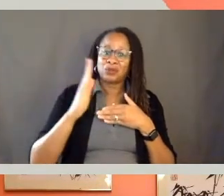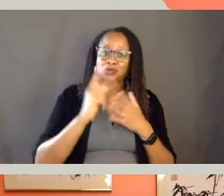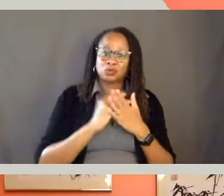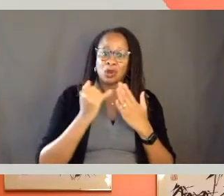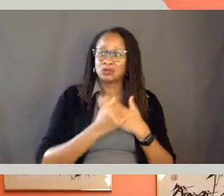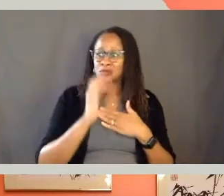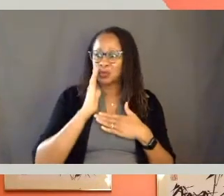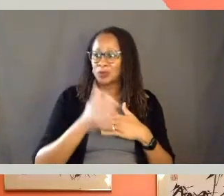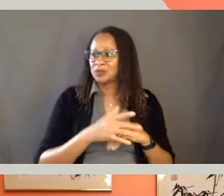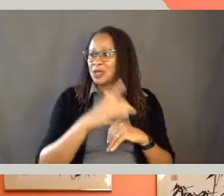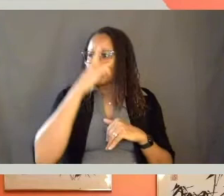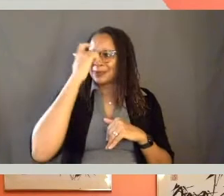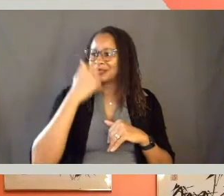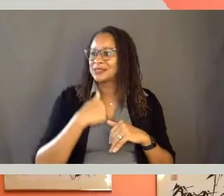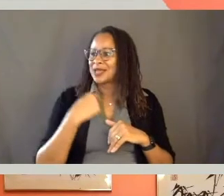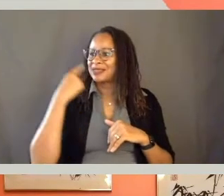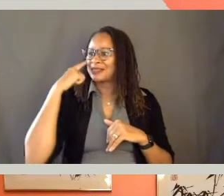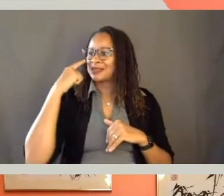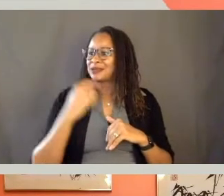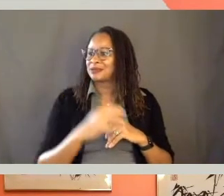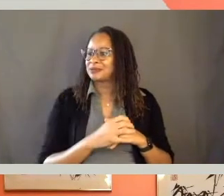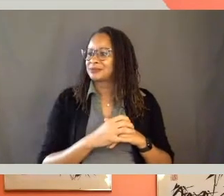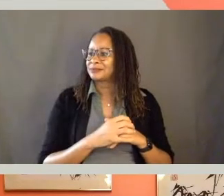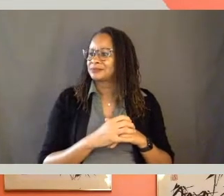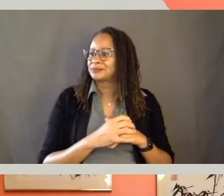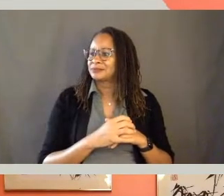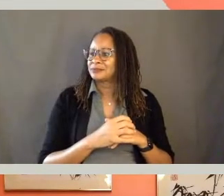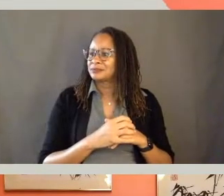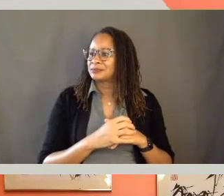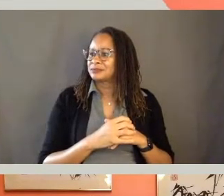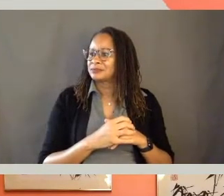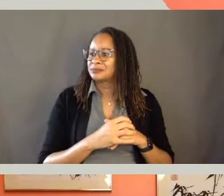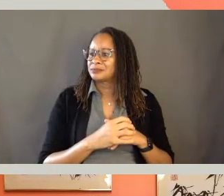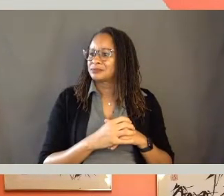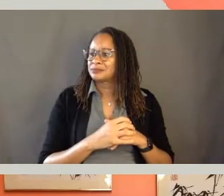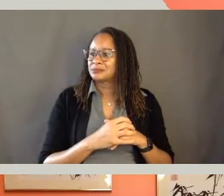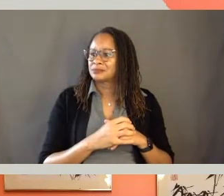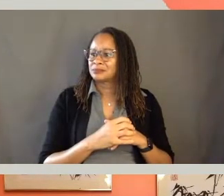I think, it's just gave me so much insight into